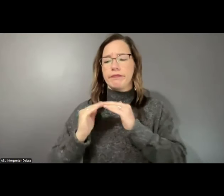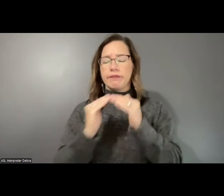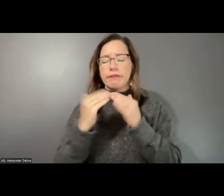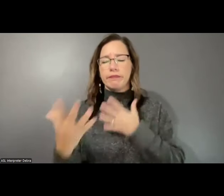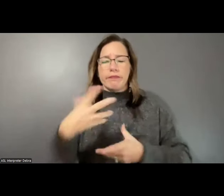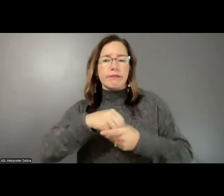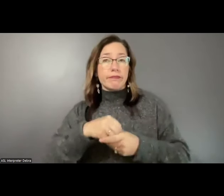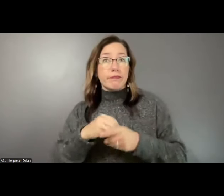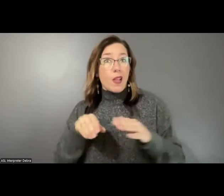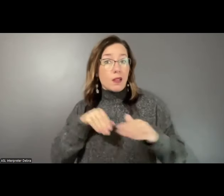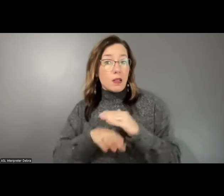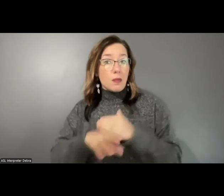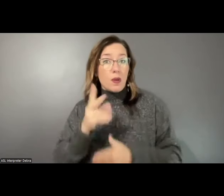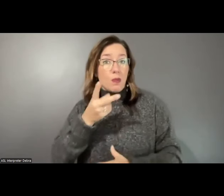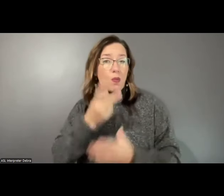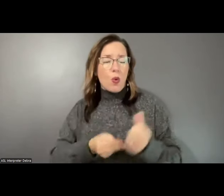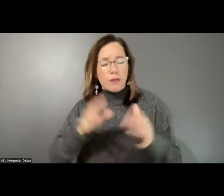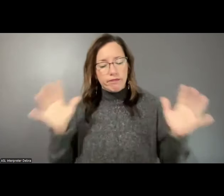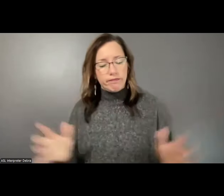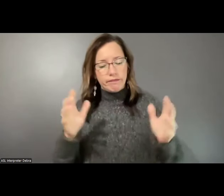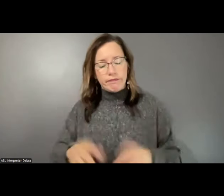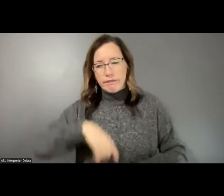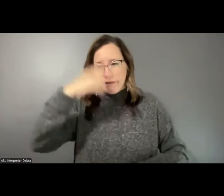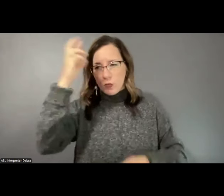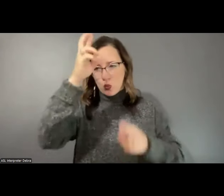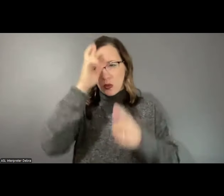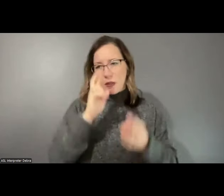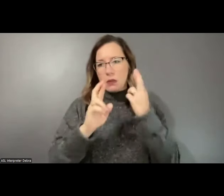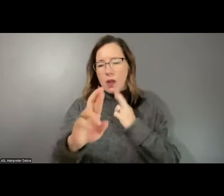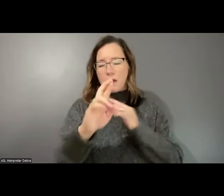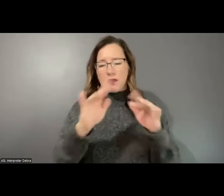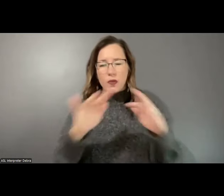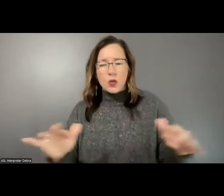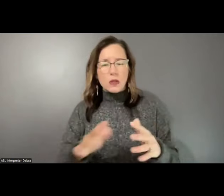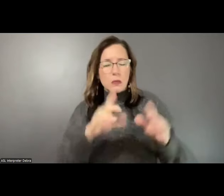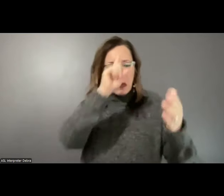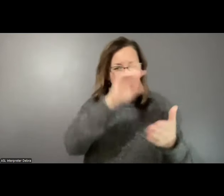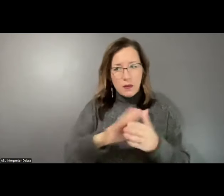accessibility, and fostering mutual respect for the diverse beliefs and values of all individuals